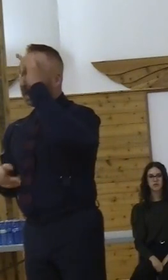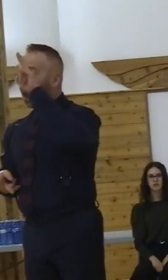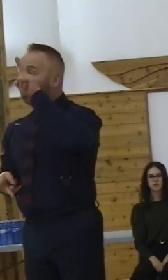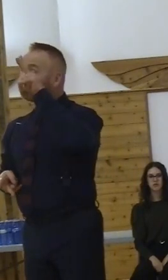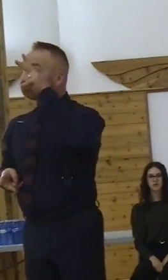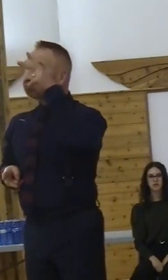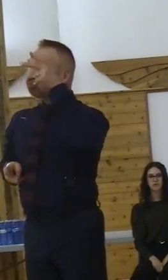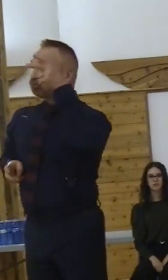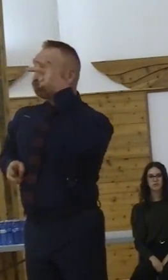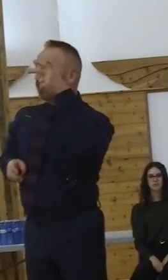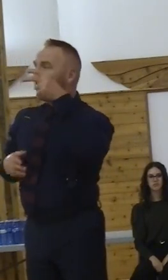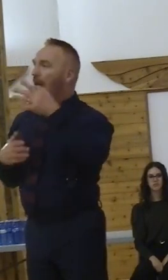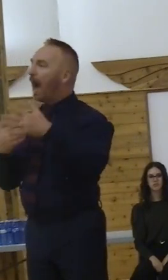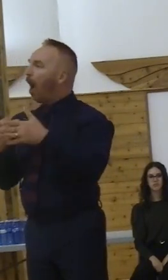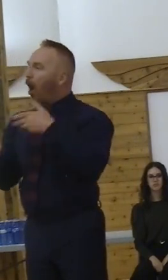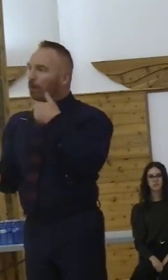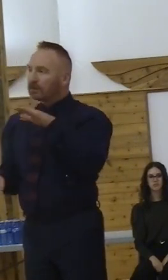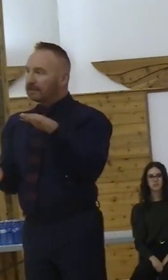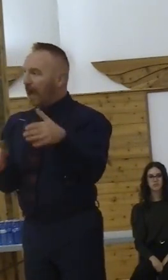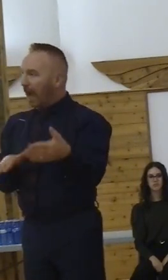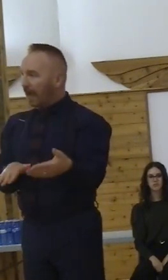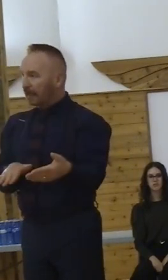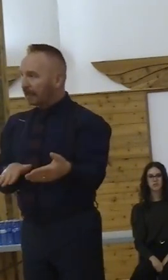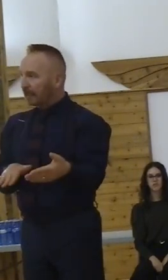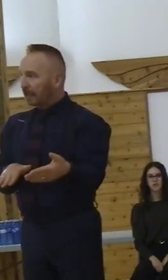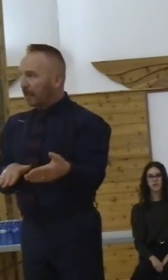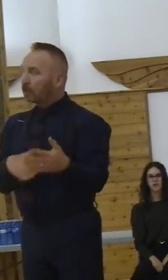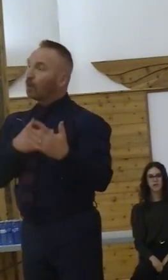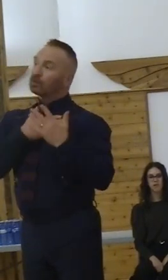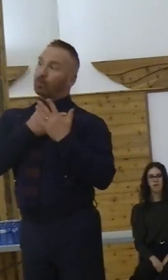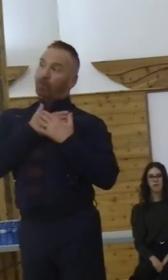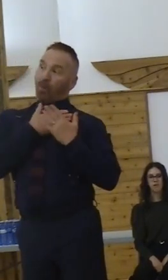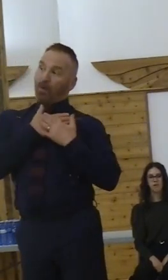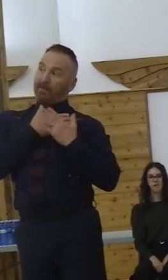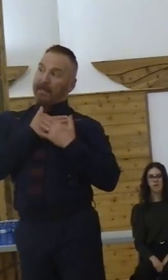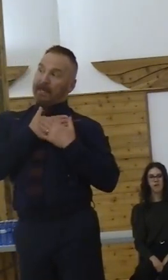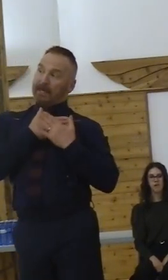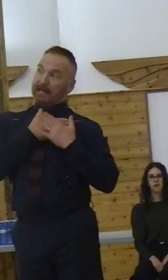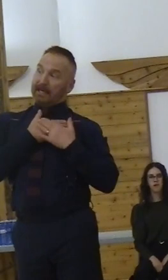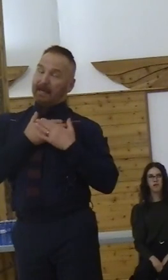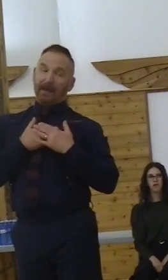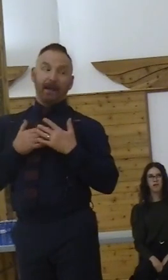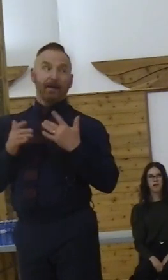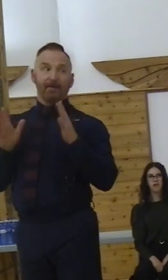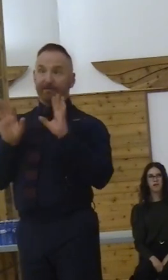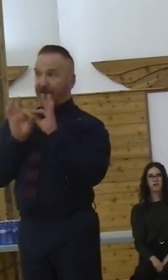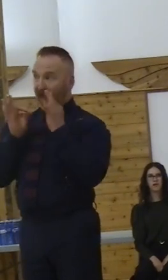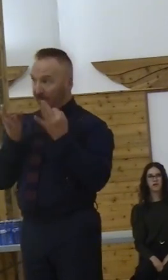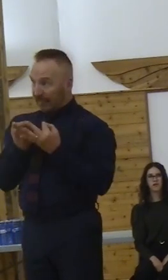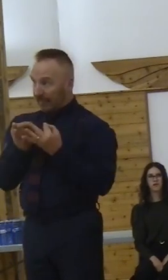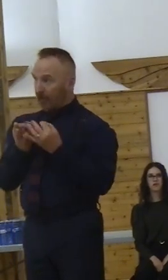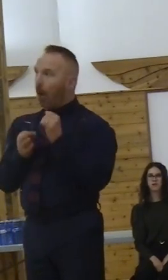And she warned me that, either your family or you are going to get sick, and I got really sick.